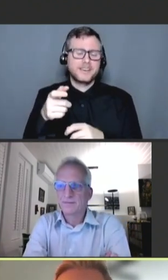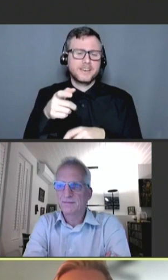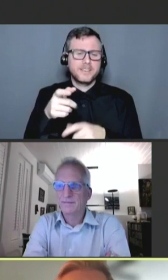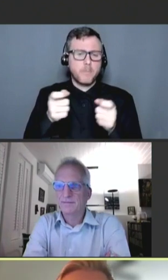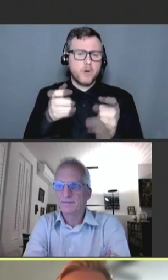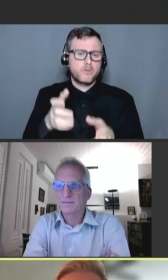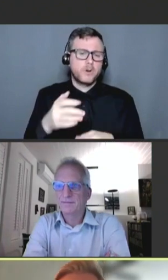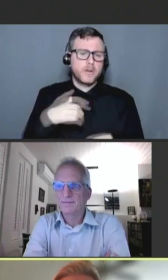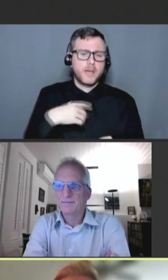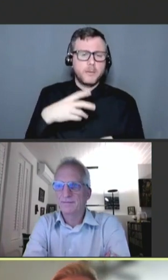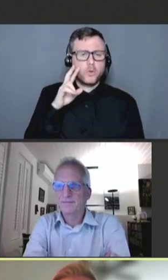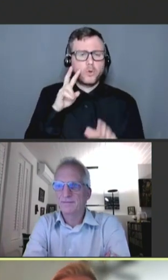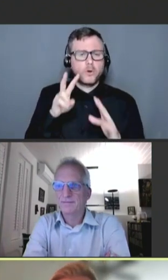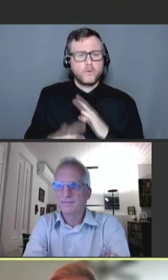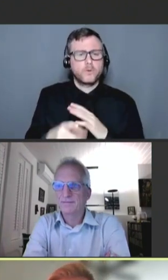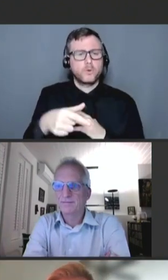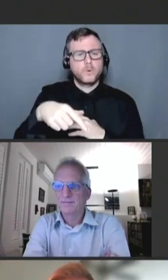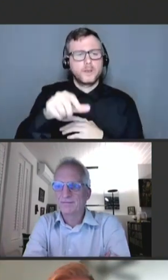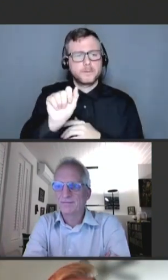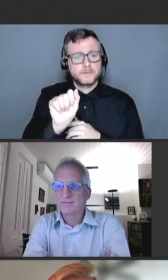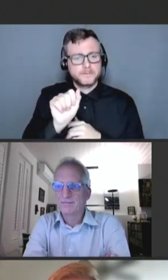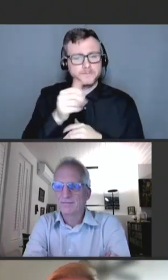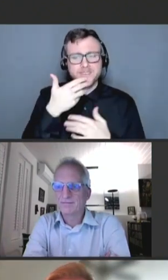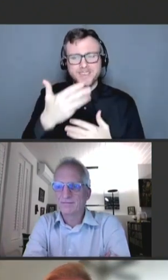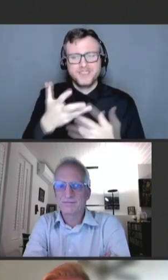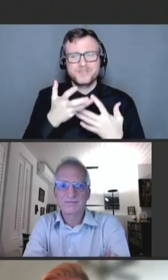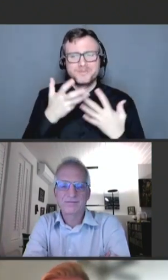Robert Hopkins: Thank you very much, Dr. Henry,